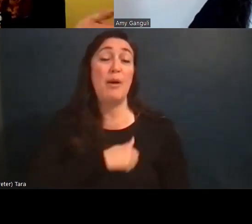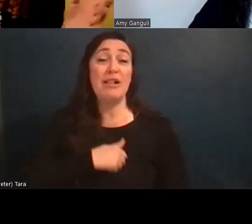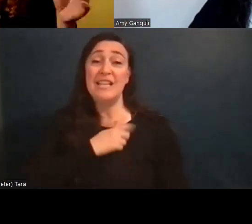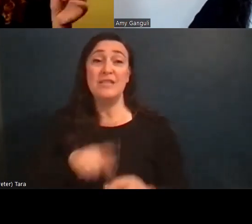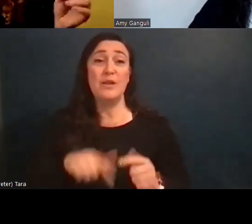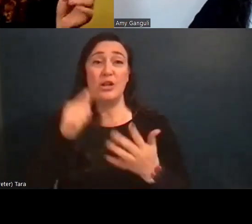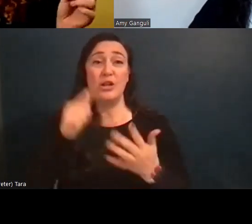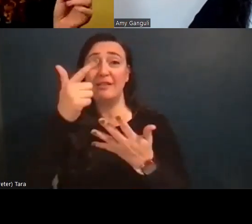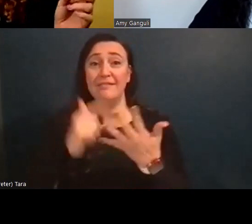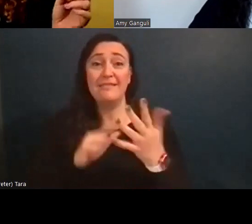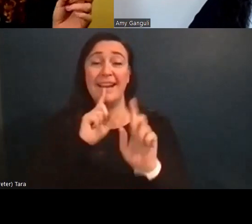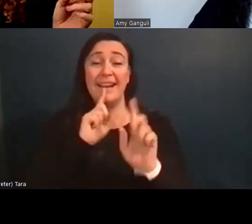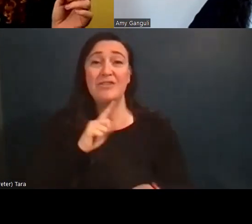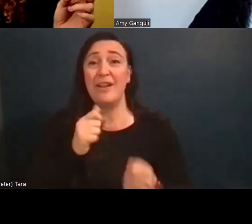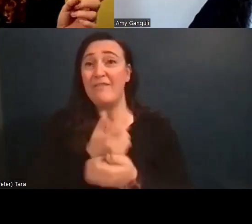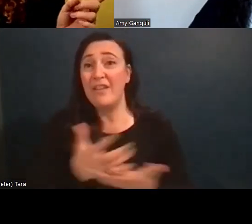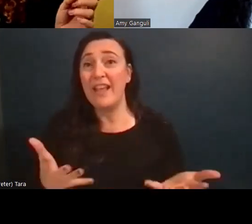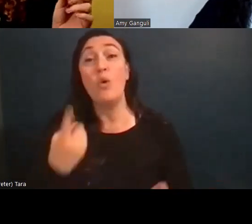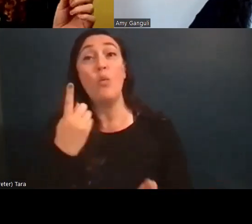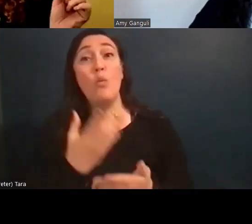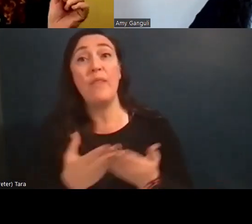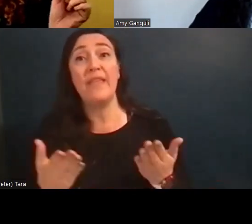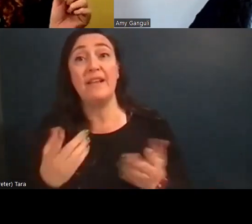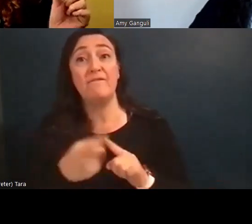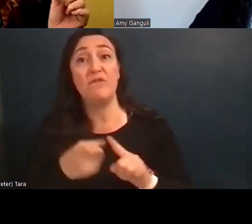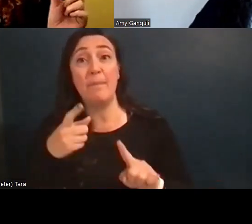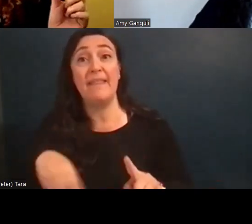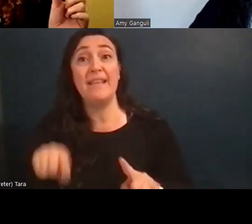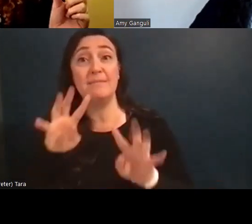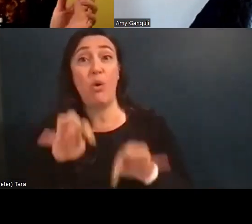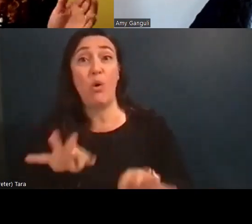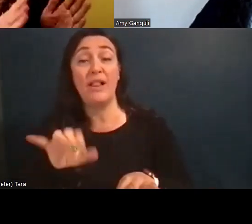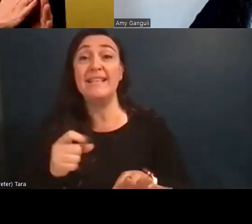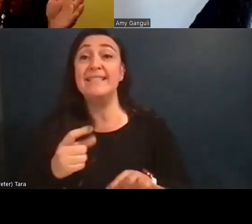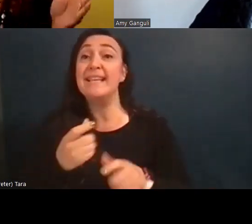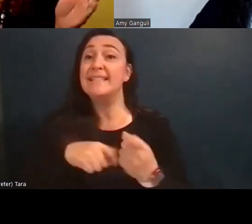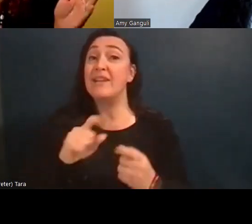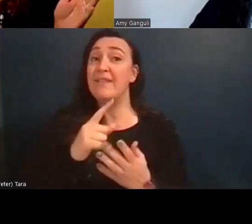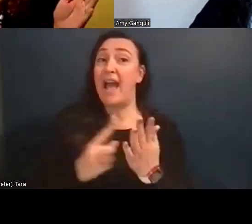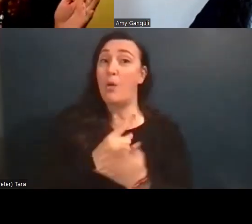Actually, one of the things that came out of this poll is instead of an hour long webinar, we've stretched it to an hour and a